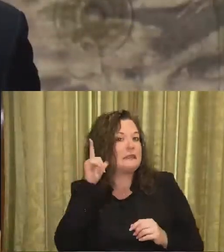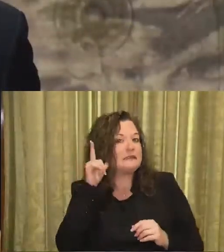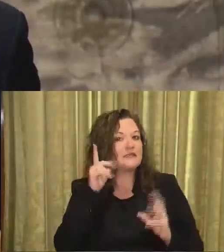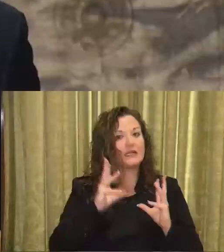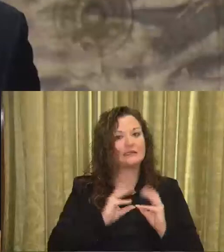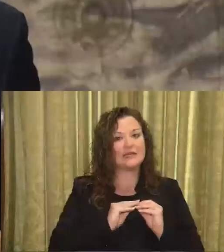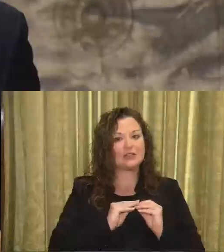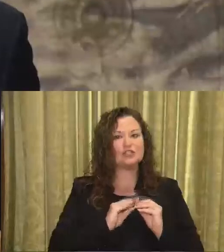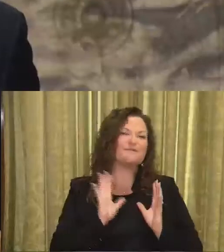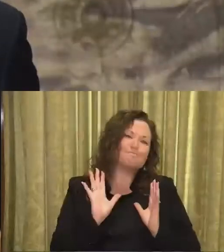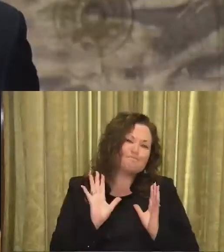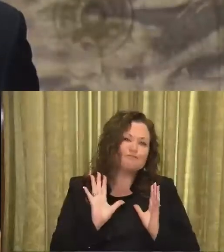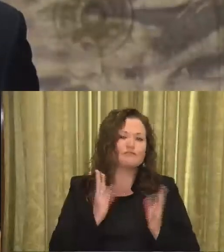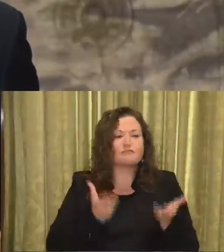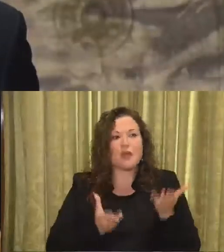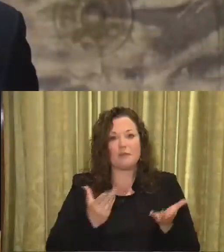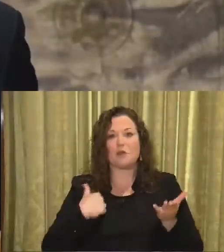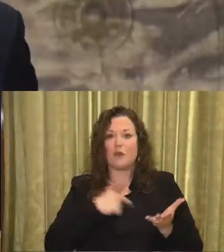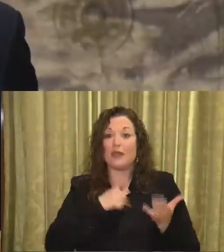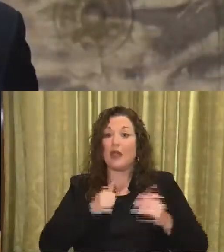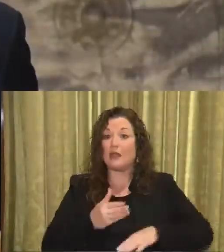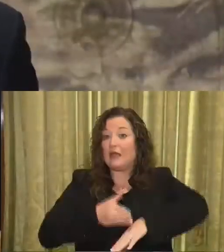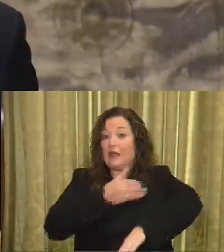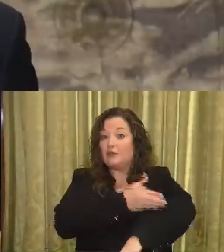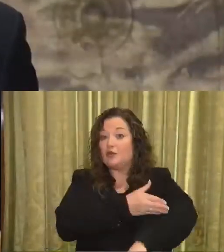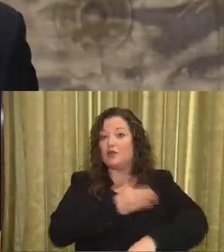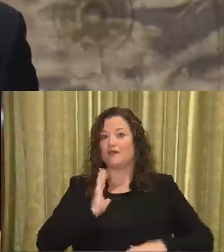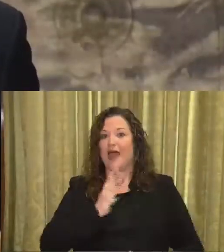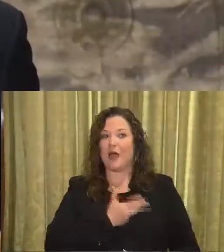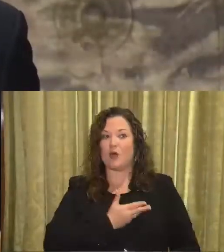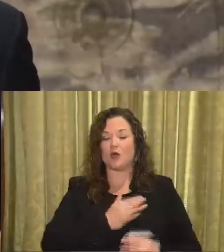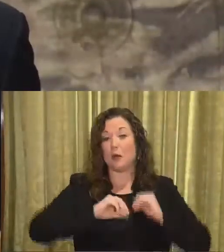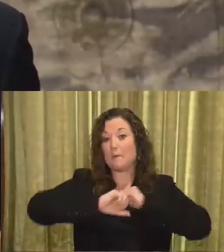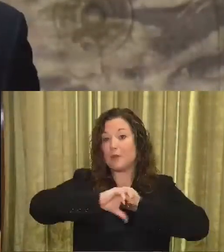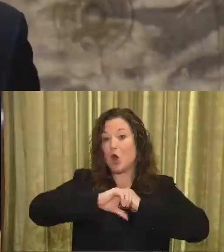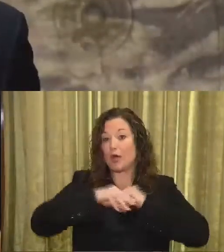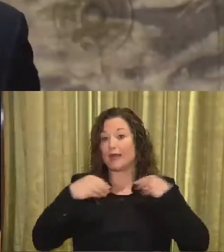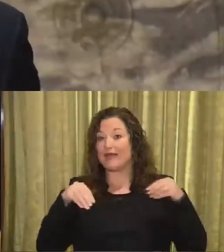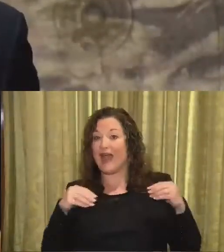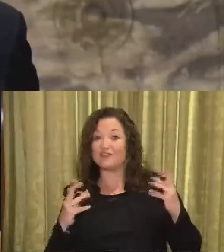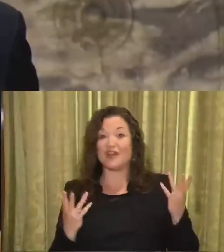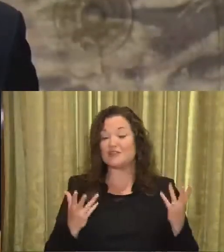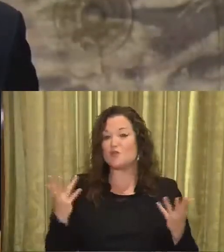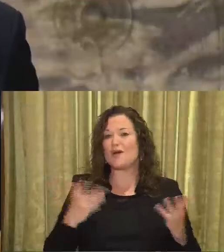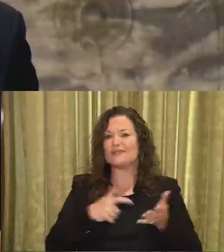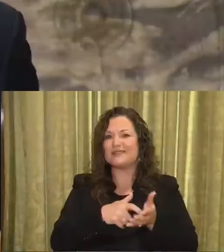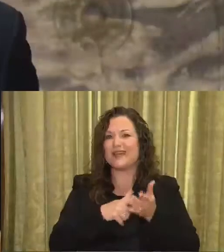ways that we can enhance improve our marketing or advertising. What does it take to influence people?